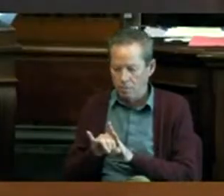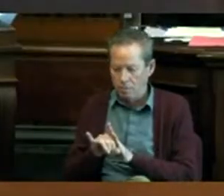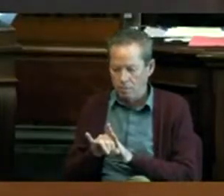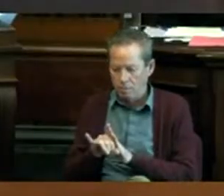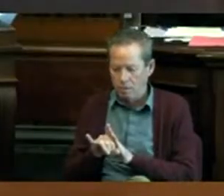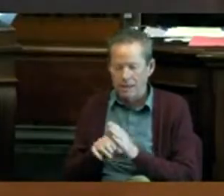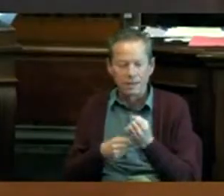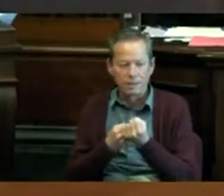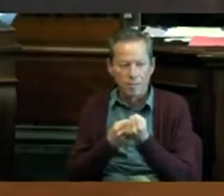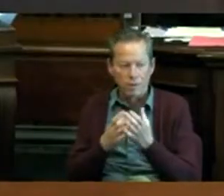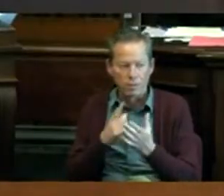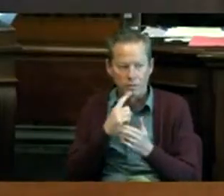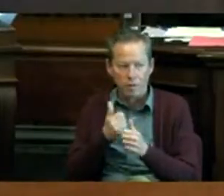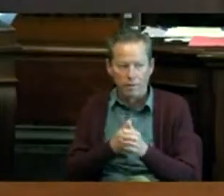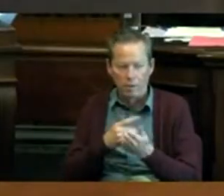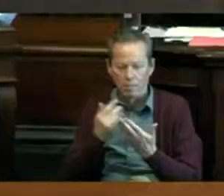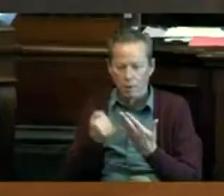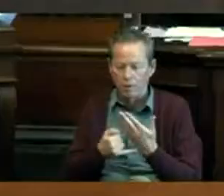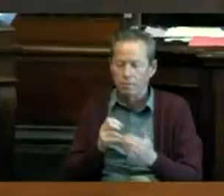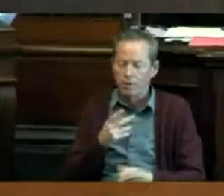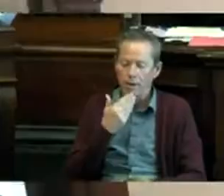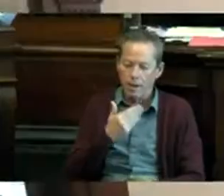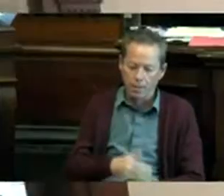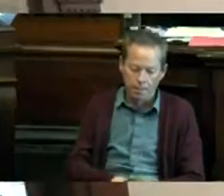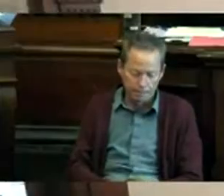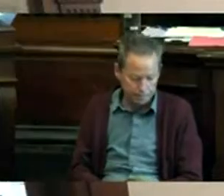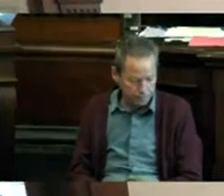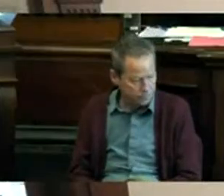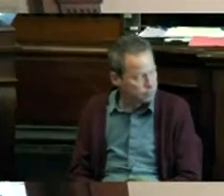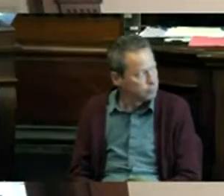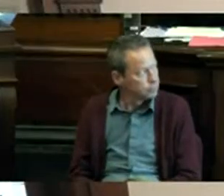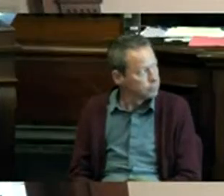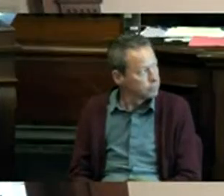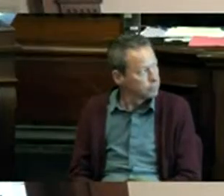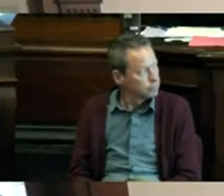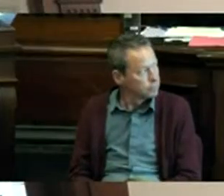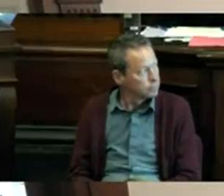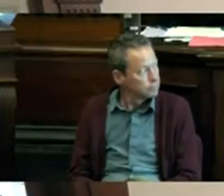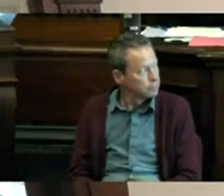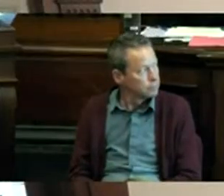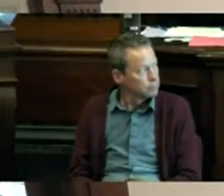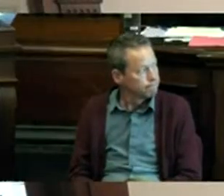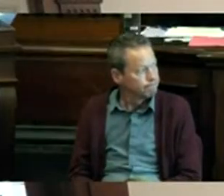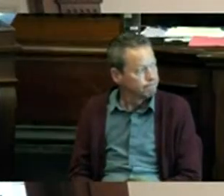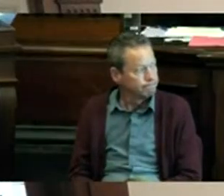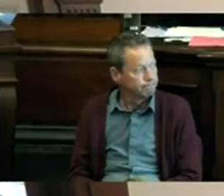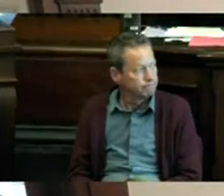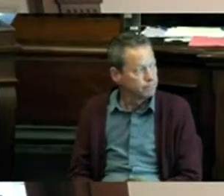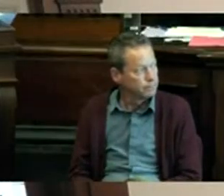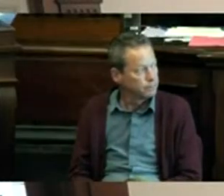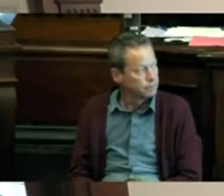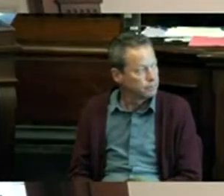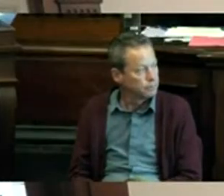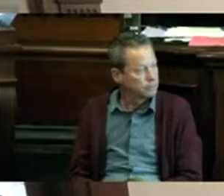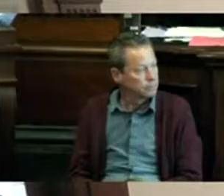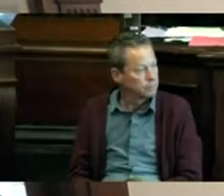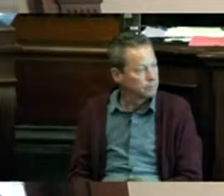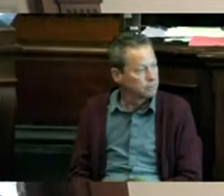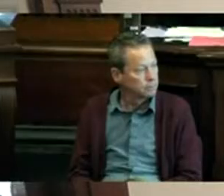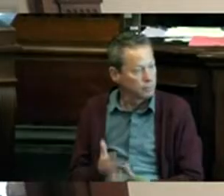heads in that case, those are the ones we identify as sponsors